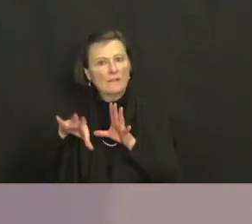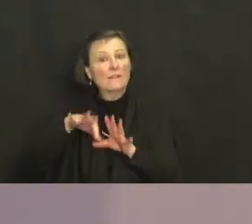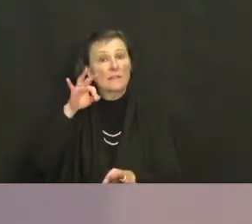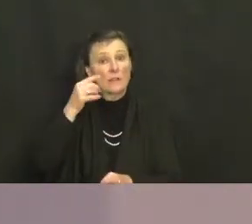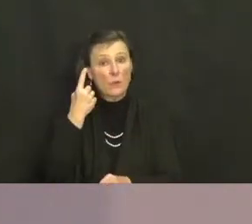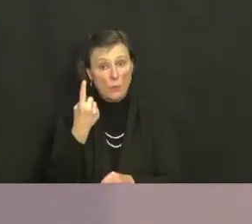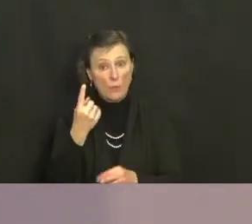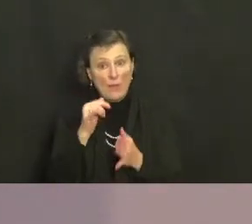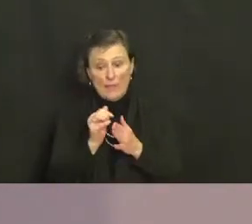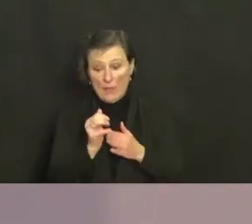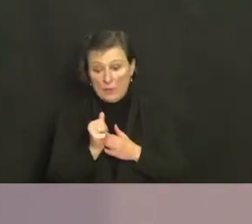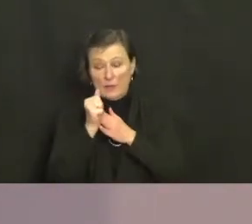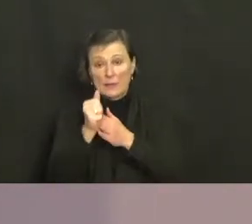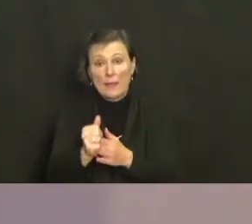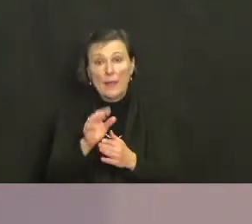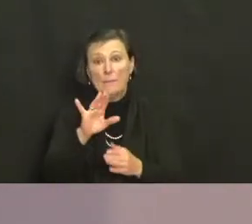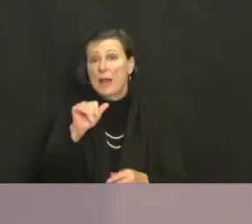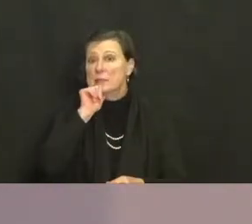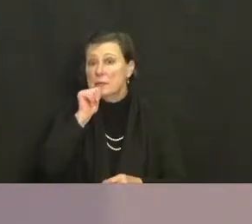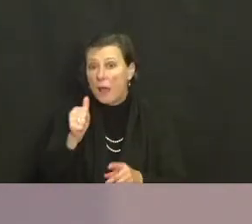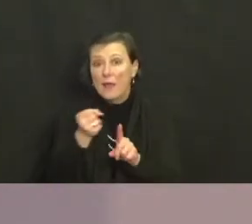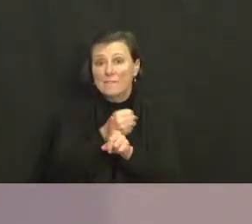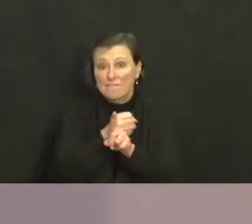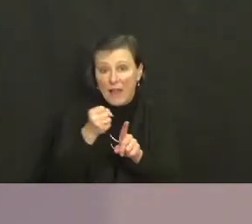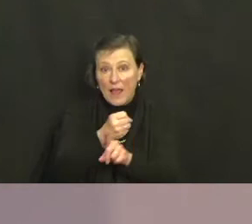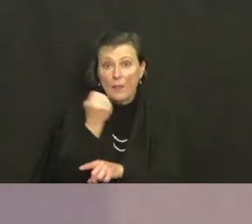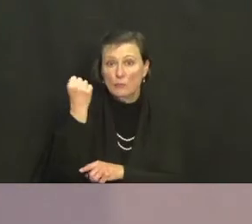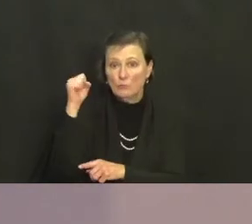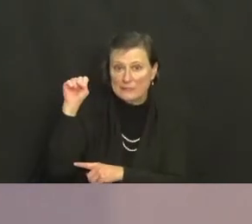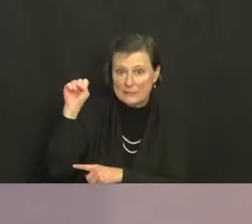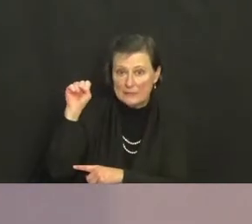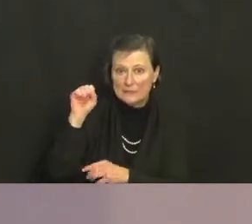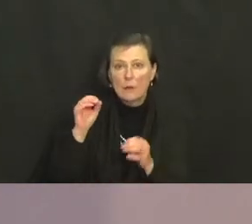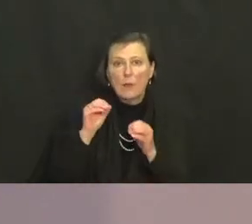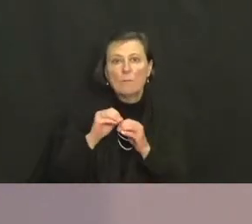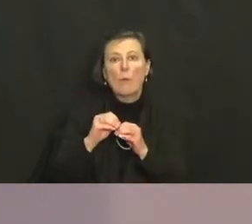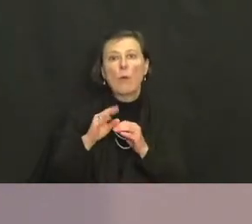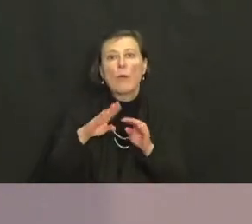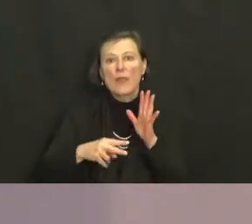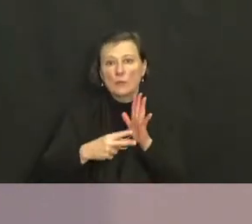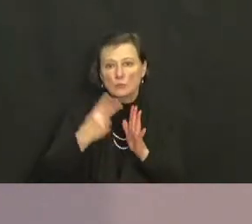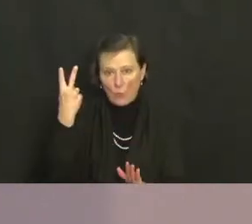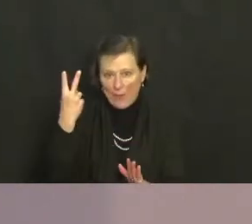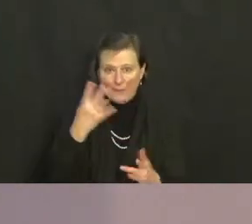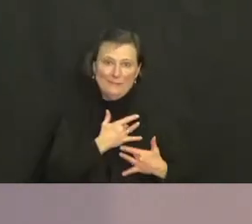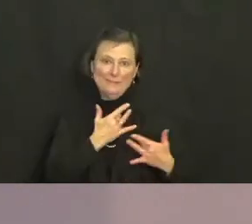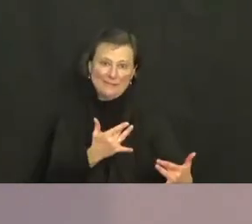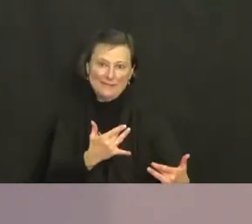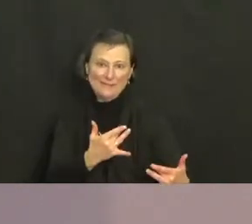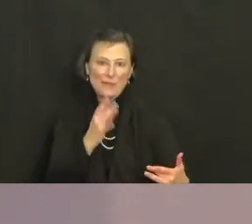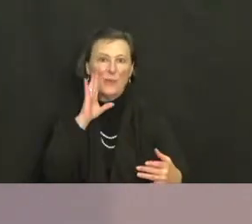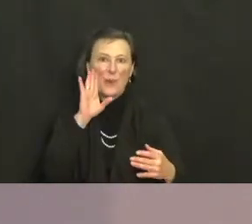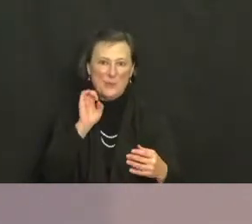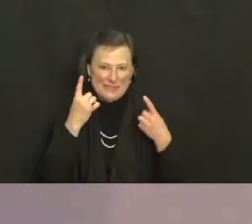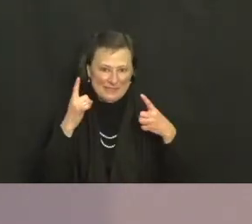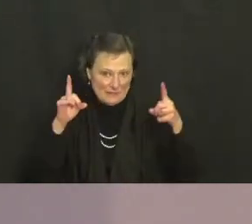were guided by non-violent resistance, were more than twice as likely to be successful